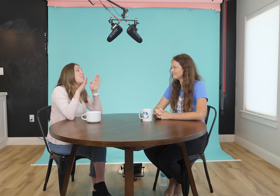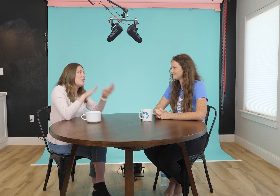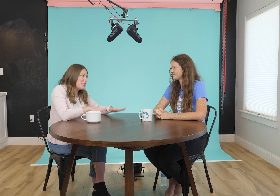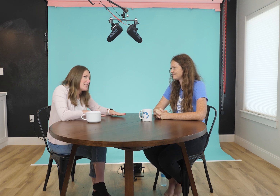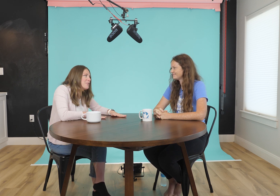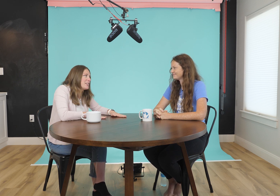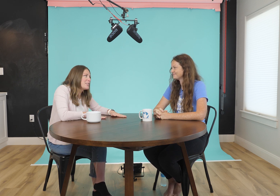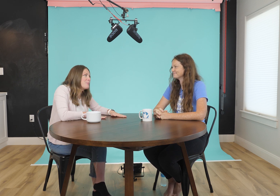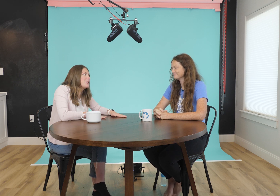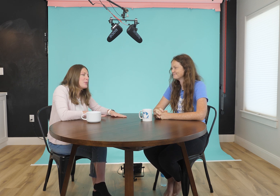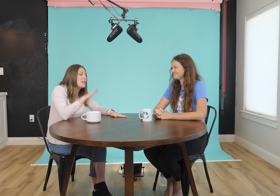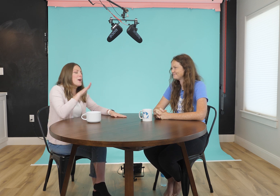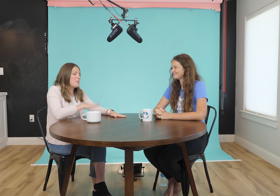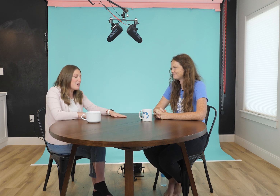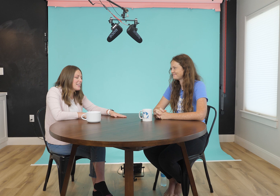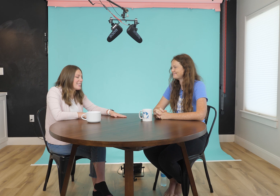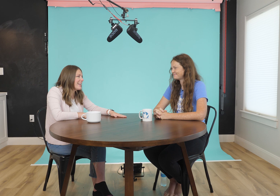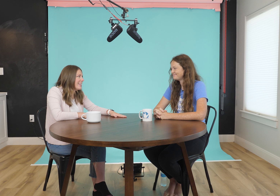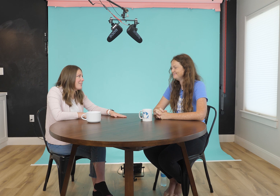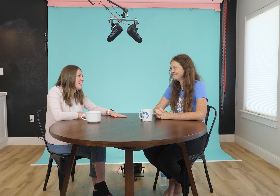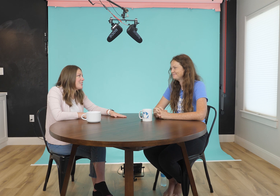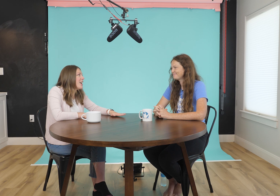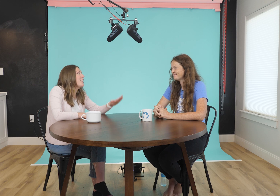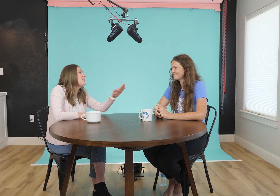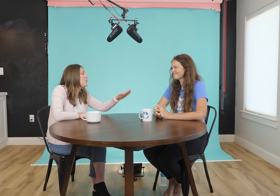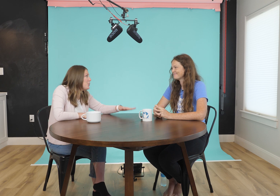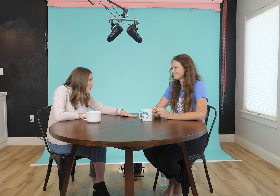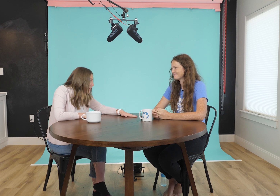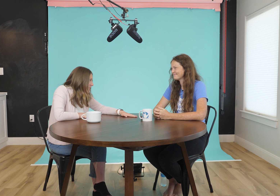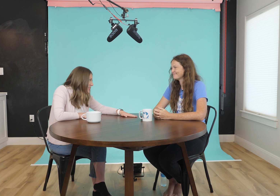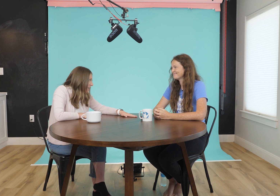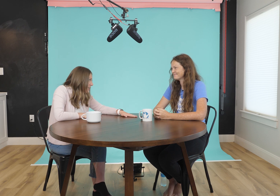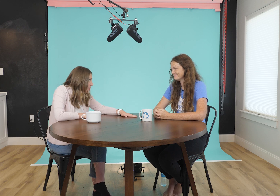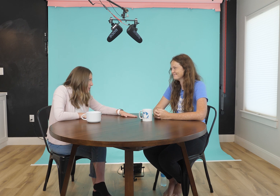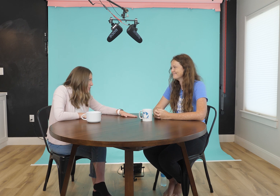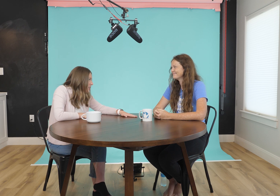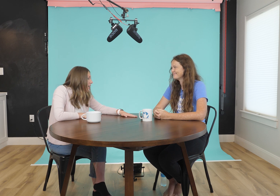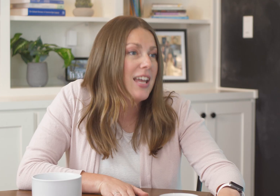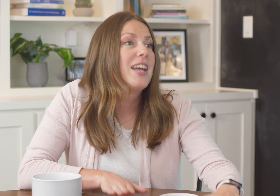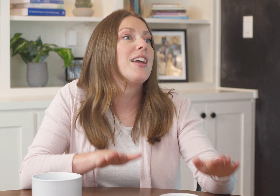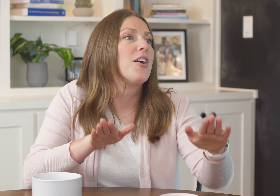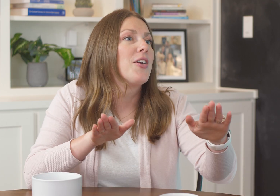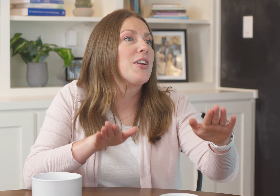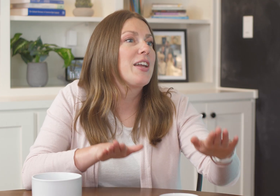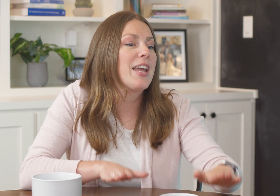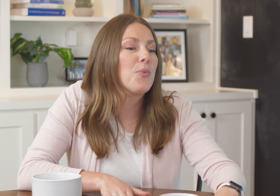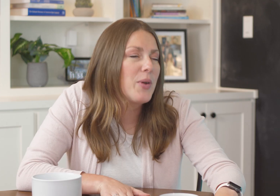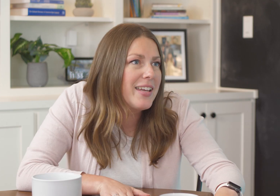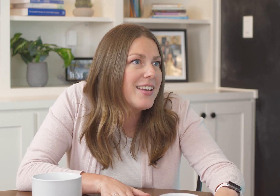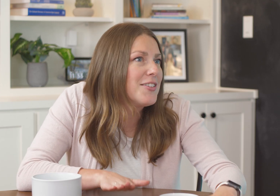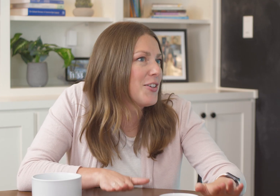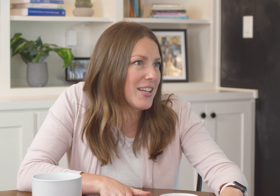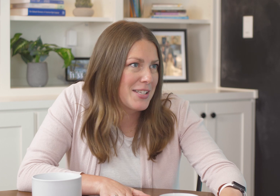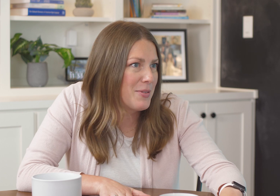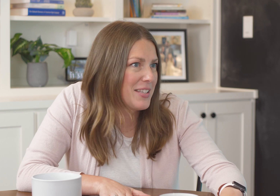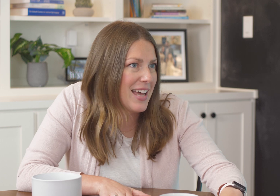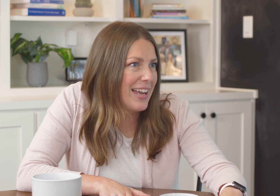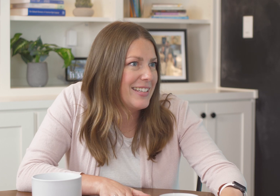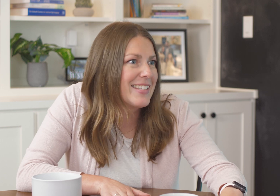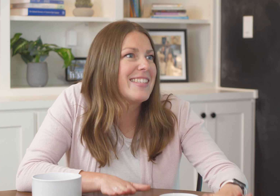There's a difference between American sign language and Ugandan sign language. Can we look at some of the signs